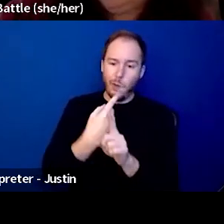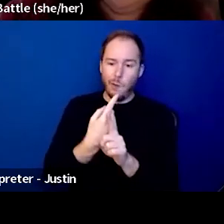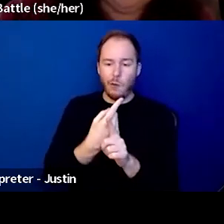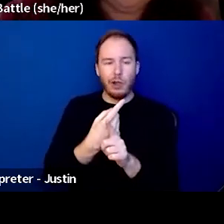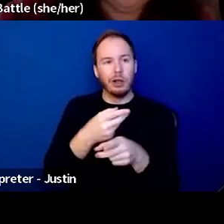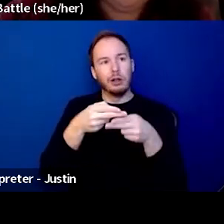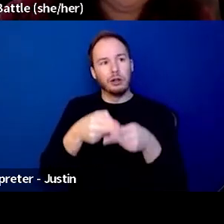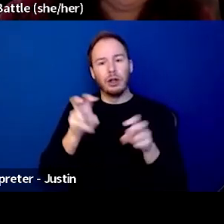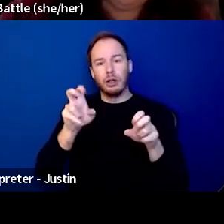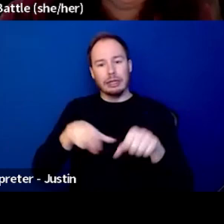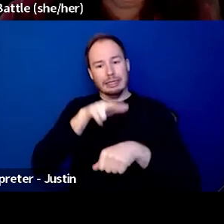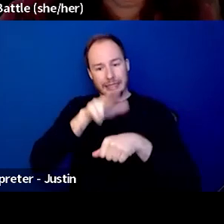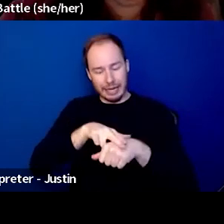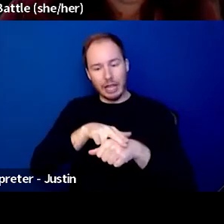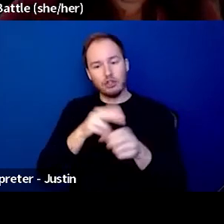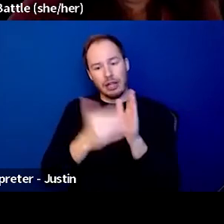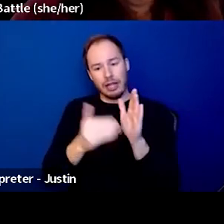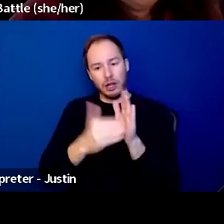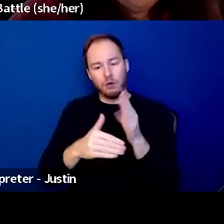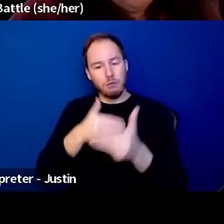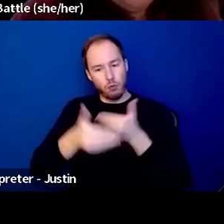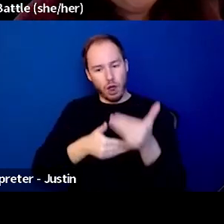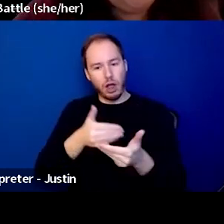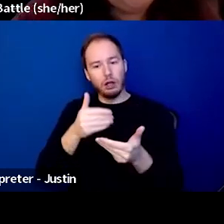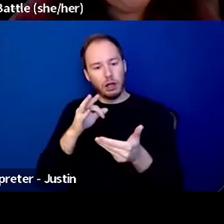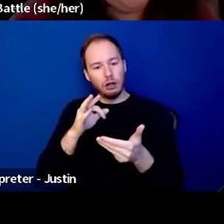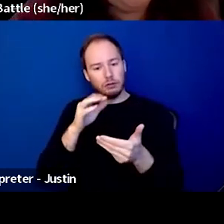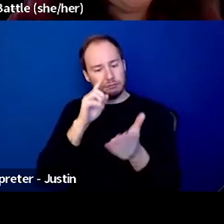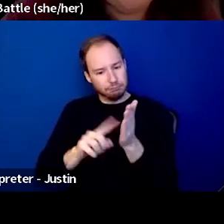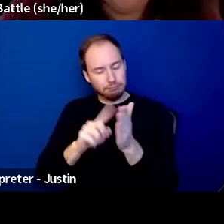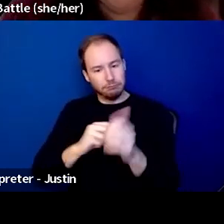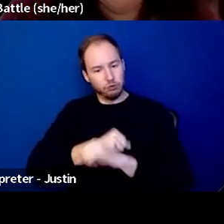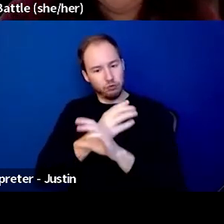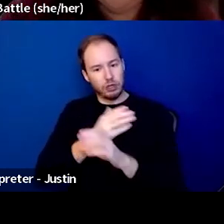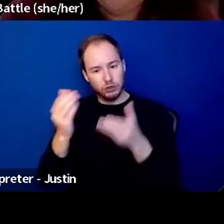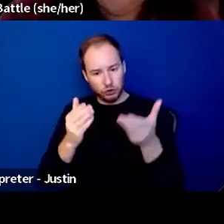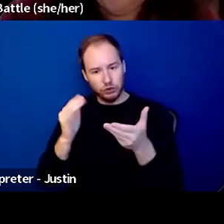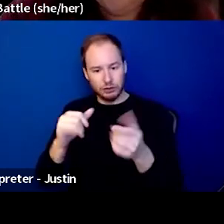call national iterative process of crisis services that's been done in any country.